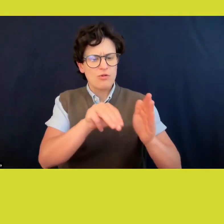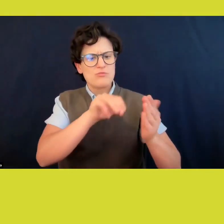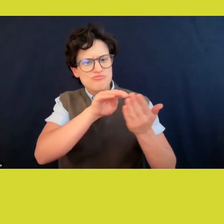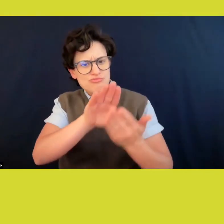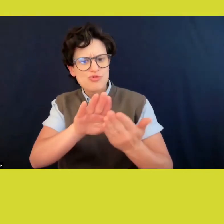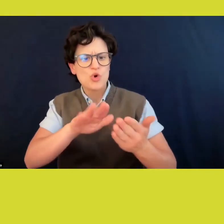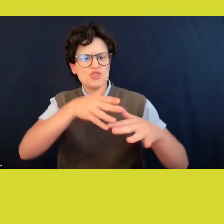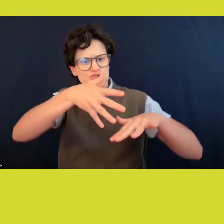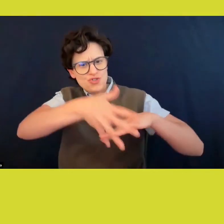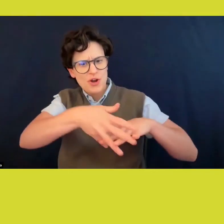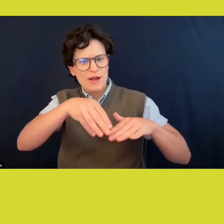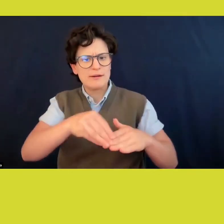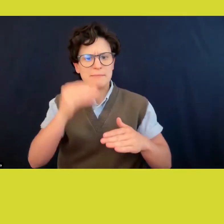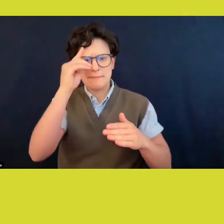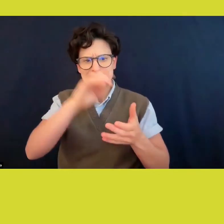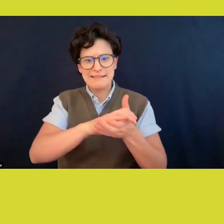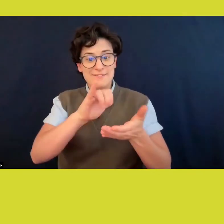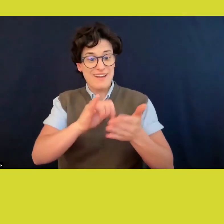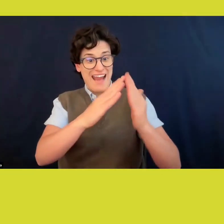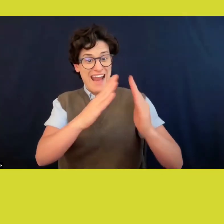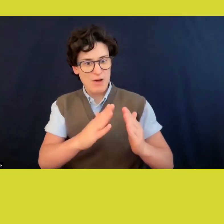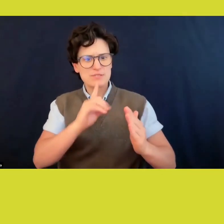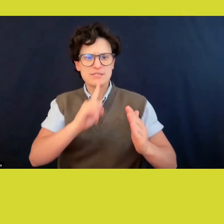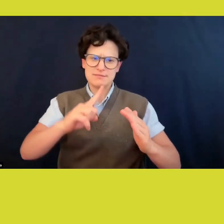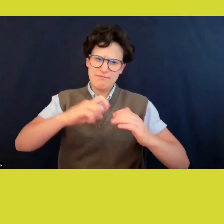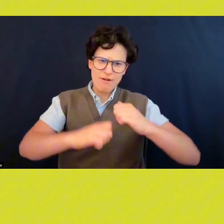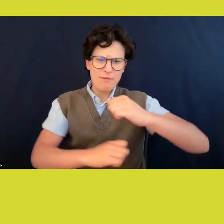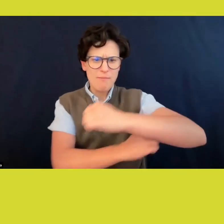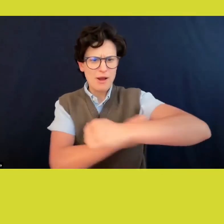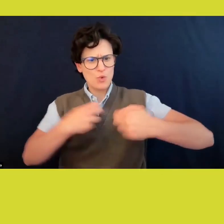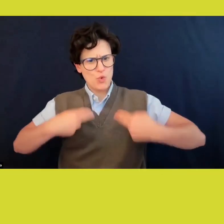Pathways Housing First Institute and a clinical community